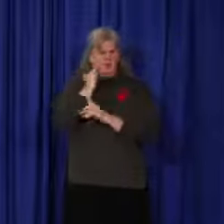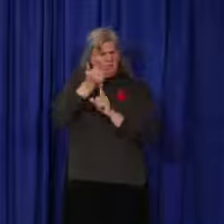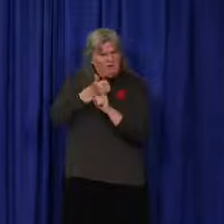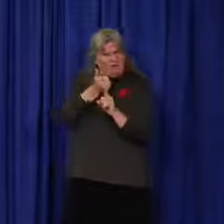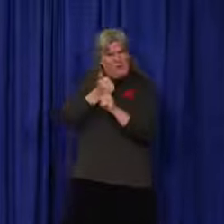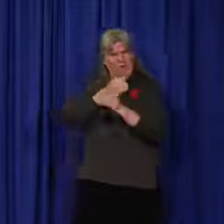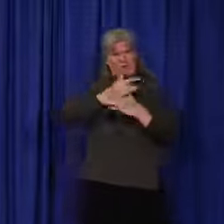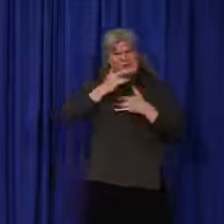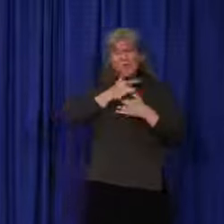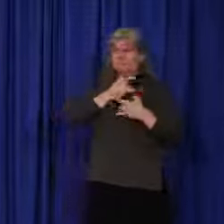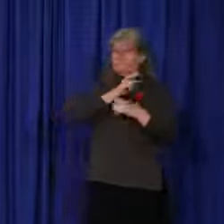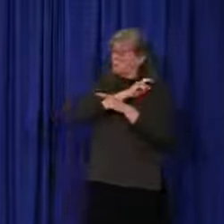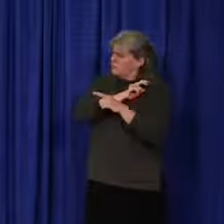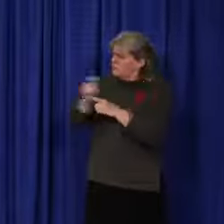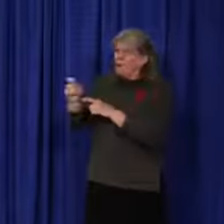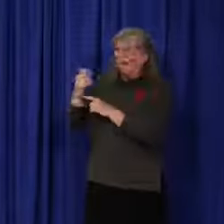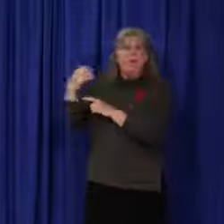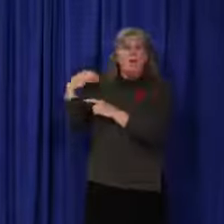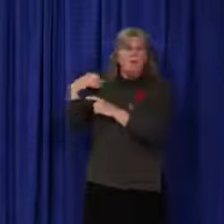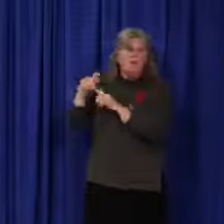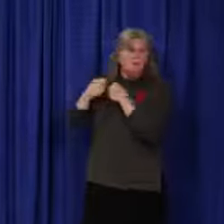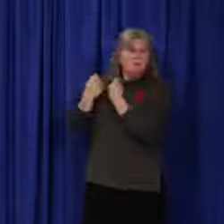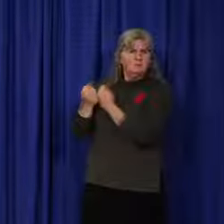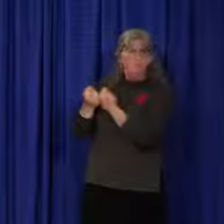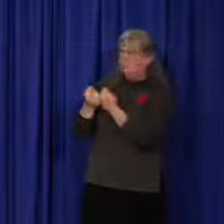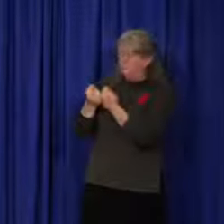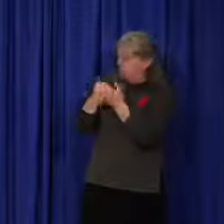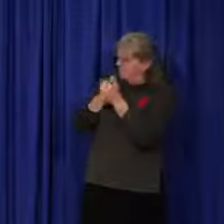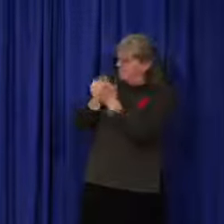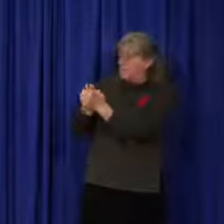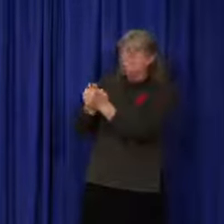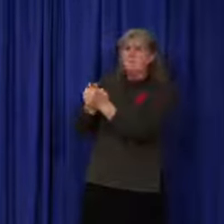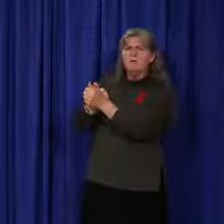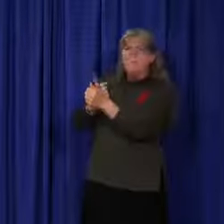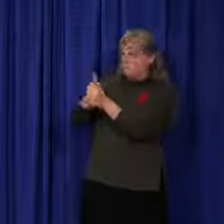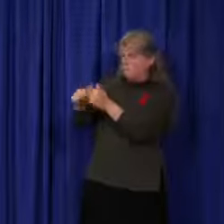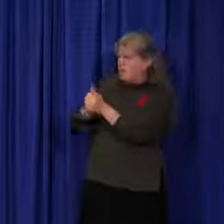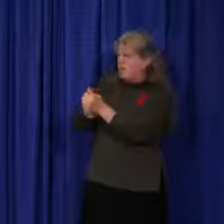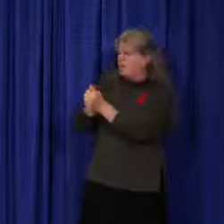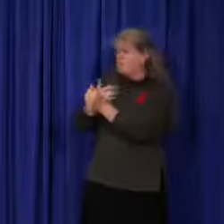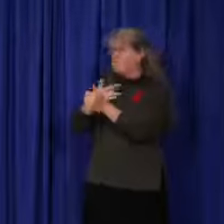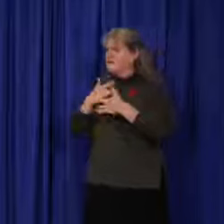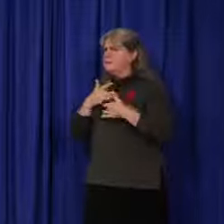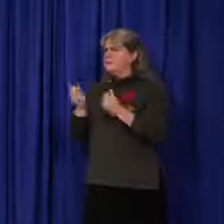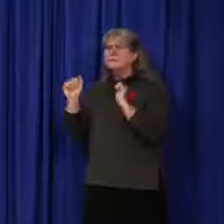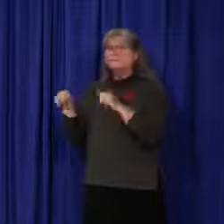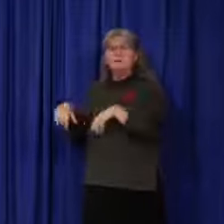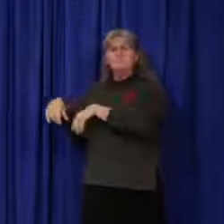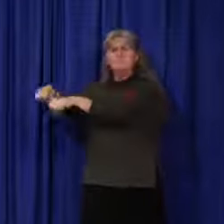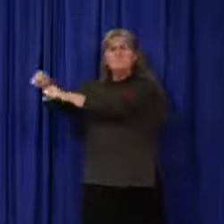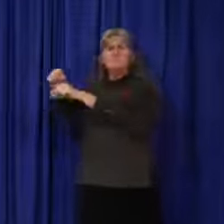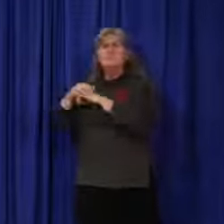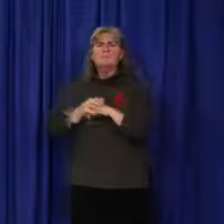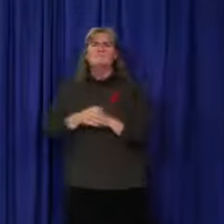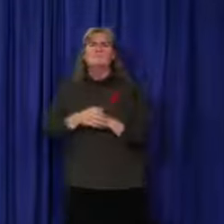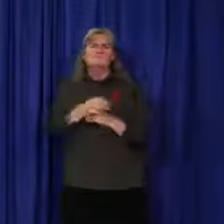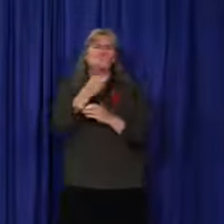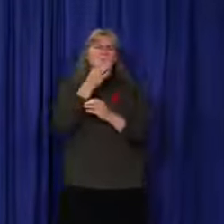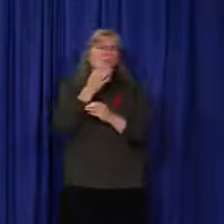the spread of COVID-19 in those provinces. Now, within Yukon, however, we will continue to ease restrictions that are in place,